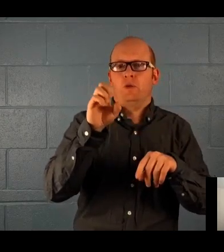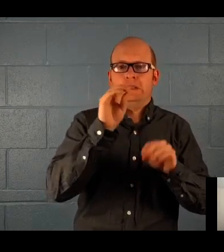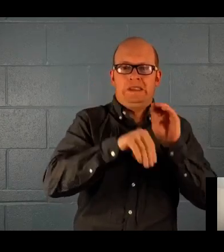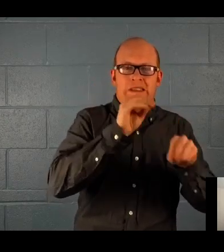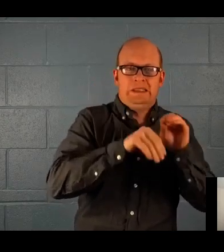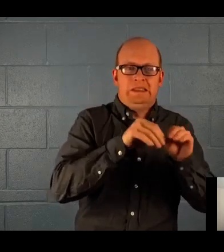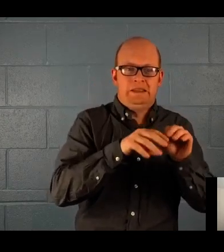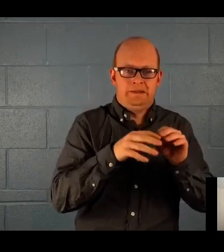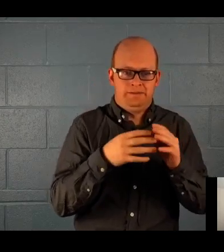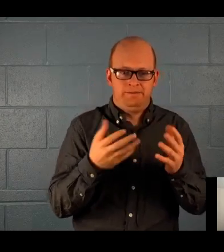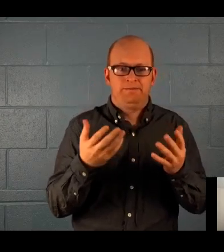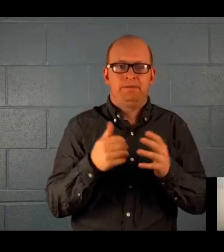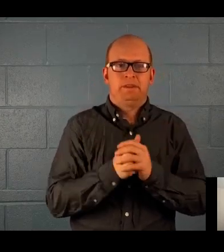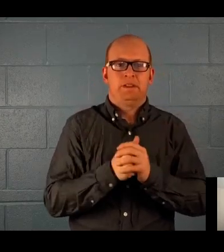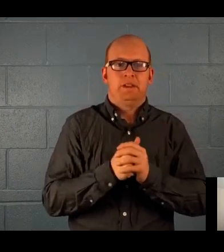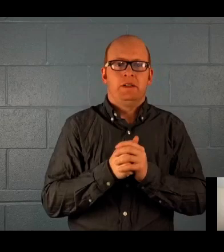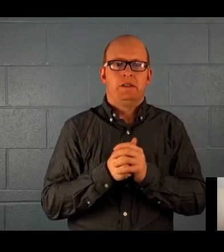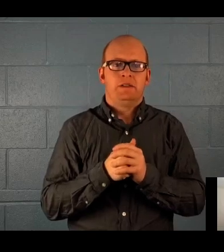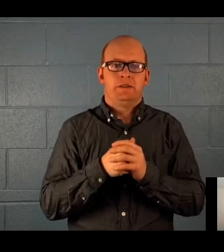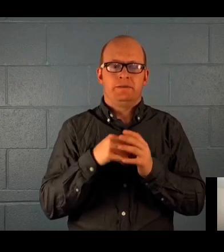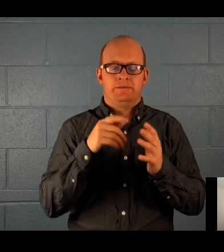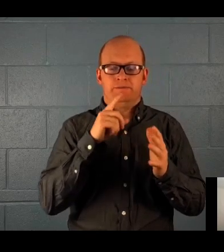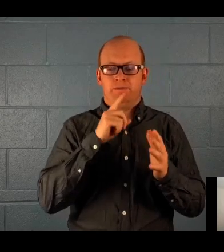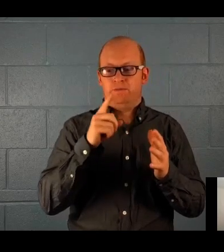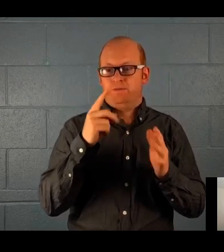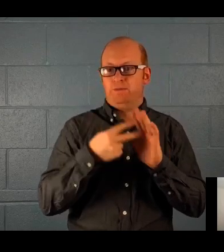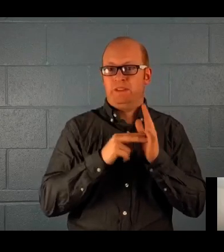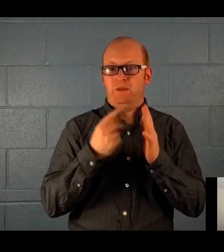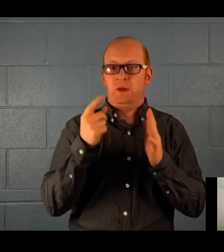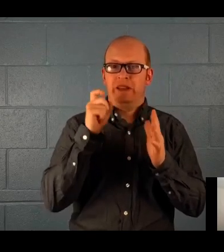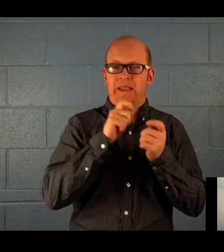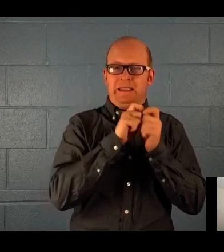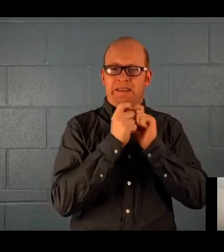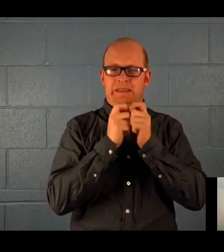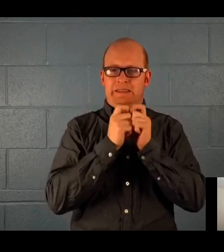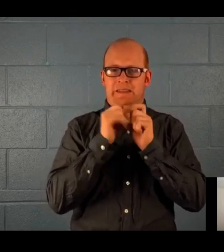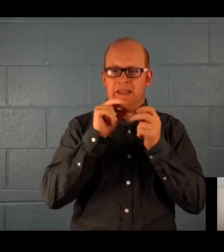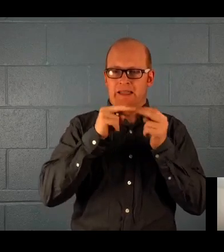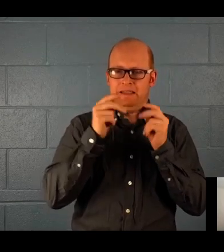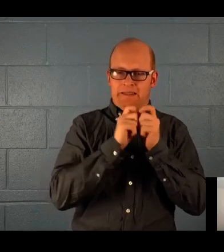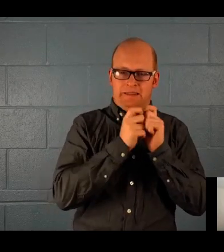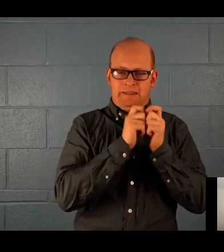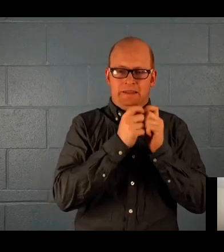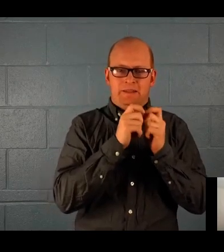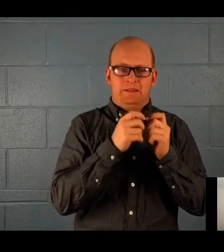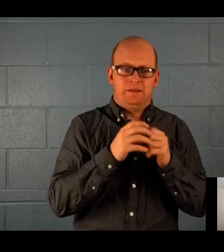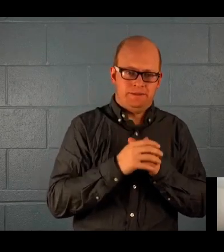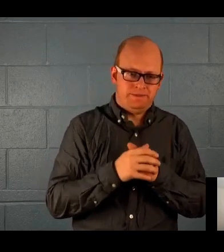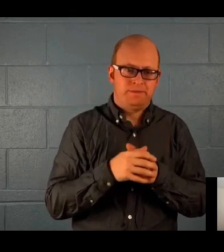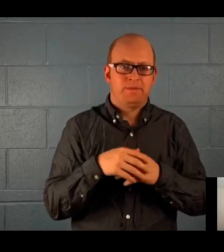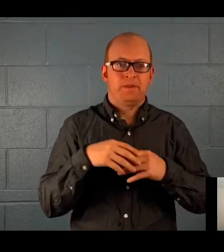may be in order. So in terms of where we're at now, and also future directions, it is our strong belief